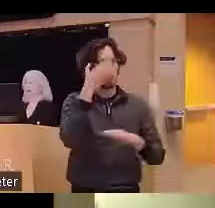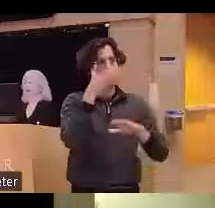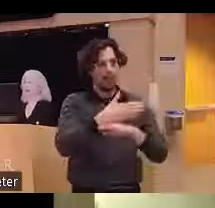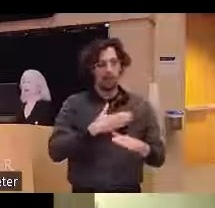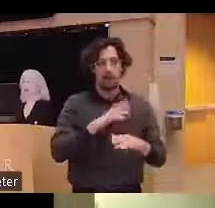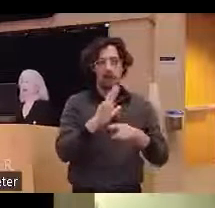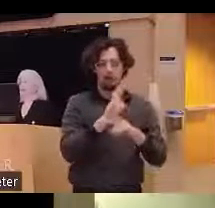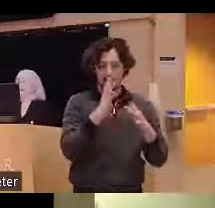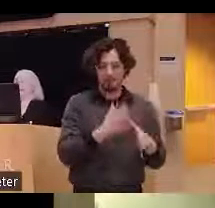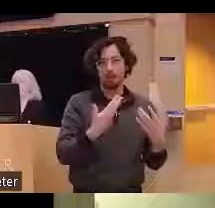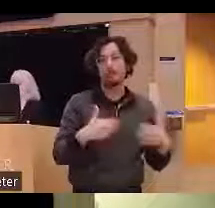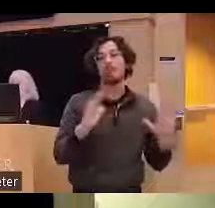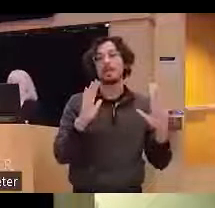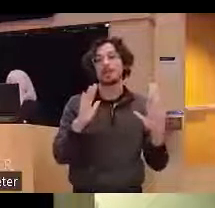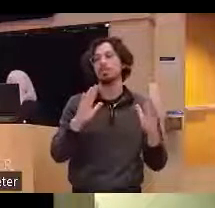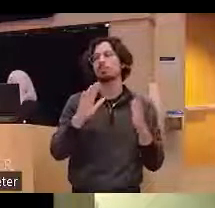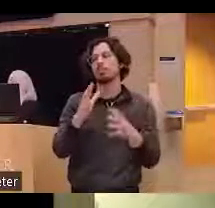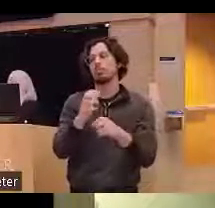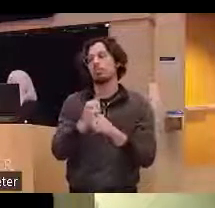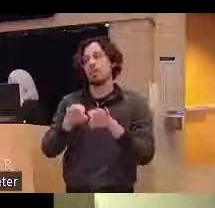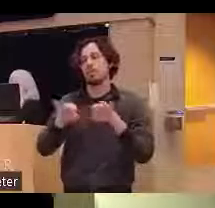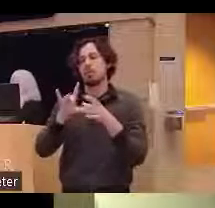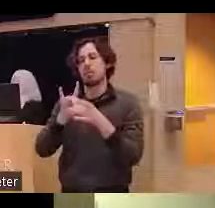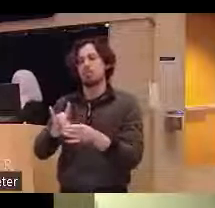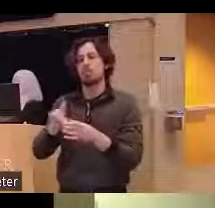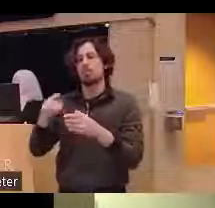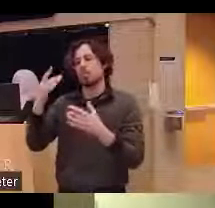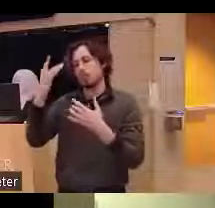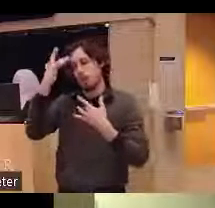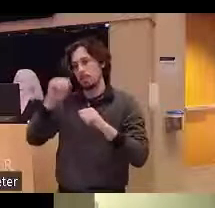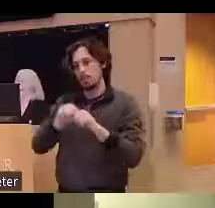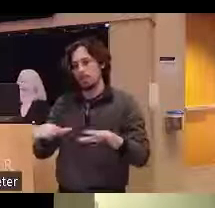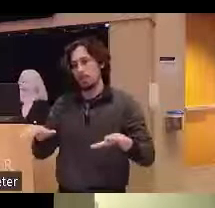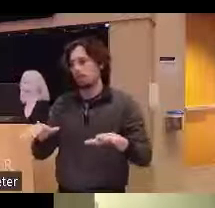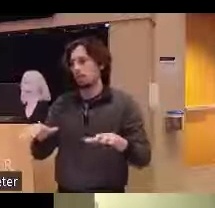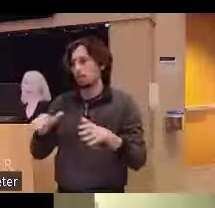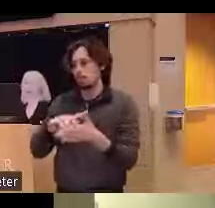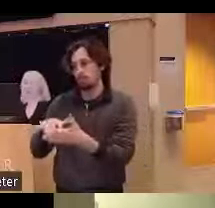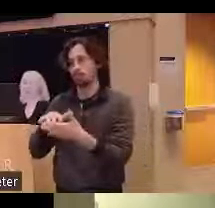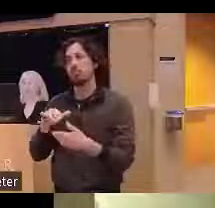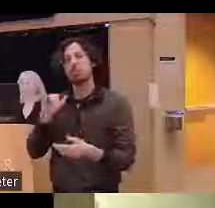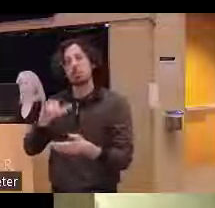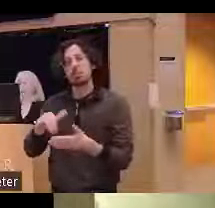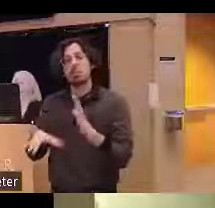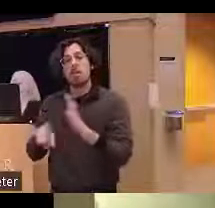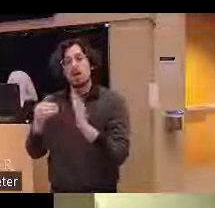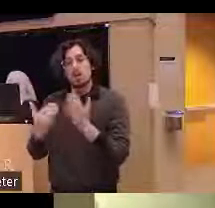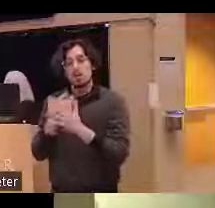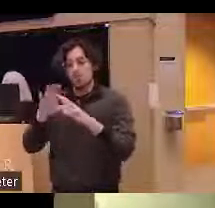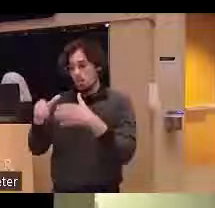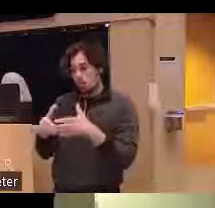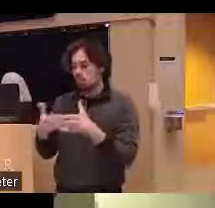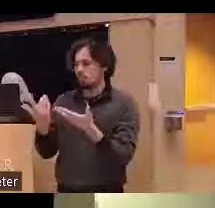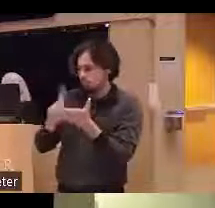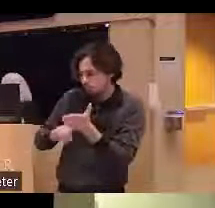in epidemiology so that I could find a cohort and I could check this out now spermatogonia